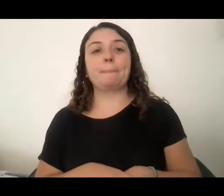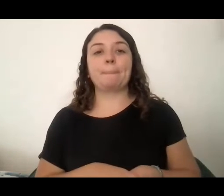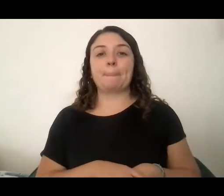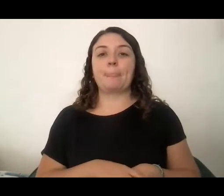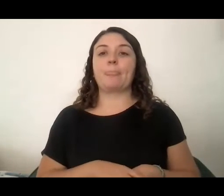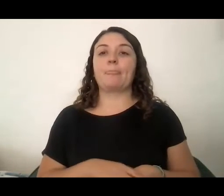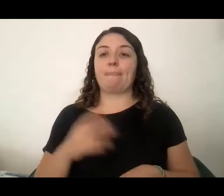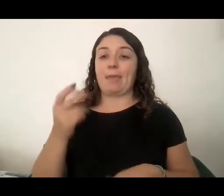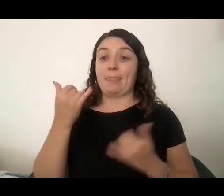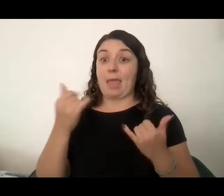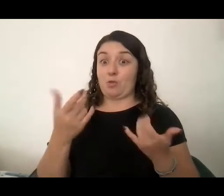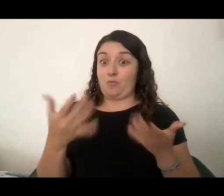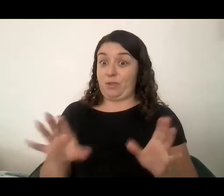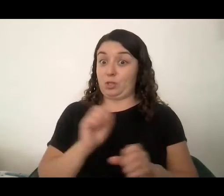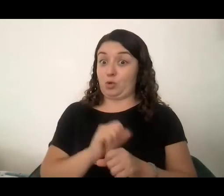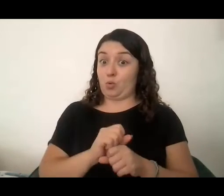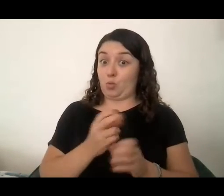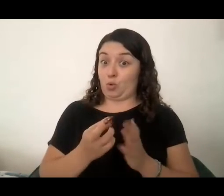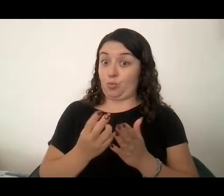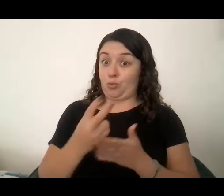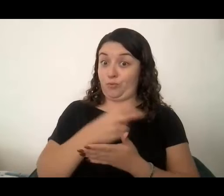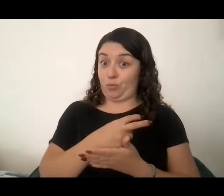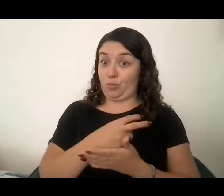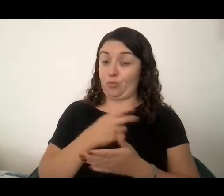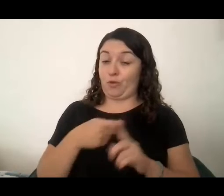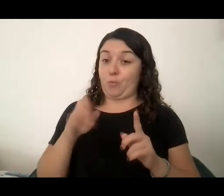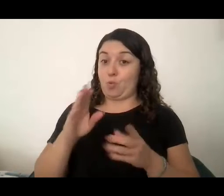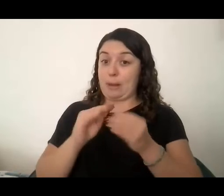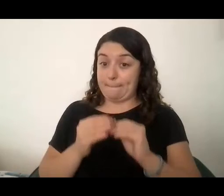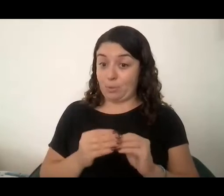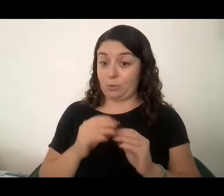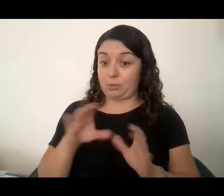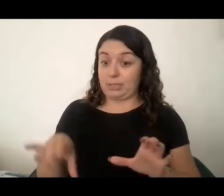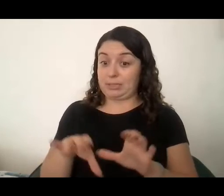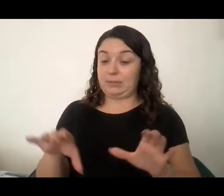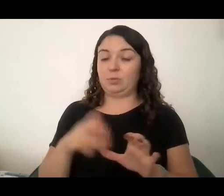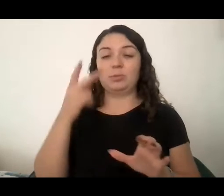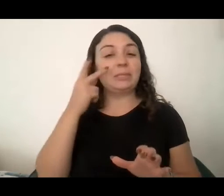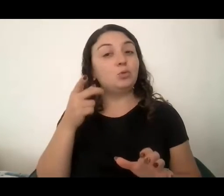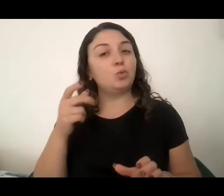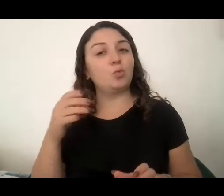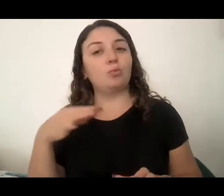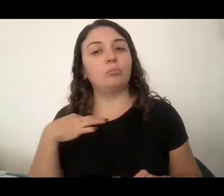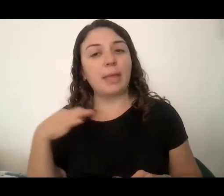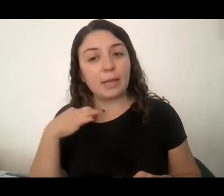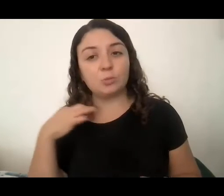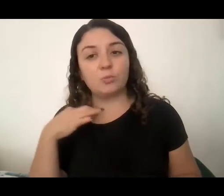based on your work activity, based on those three phases of work rules and where you are in them.